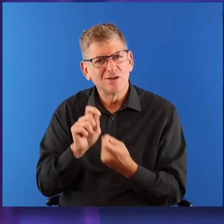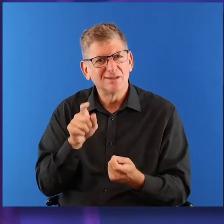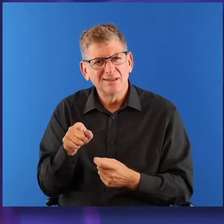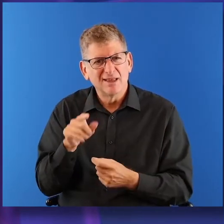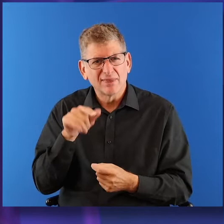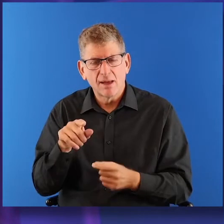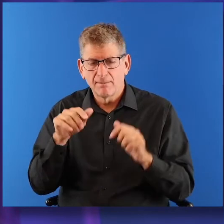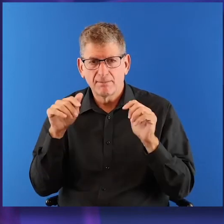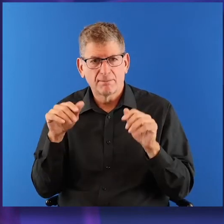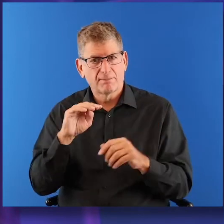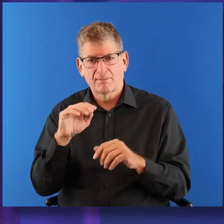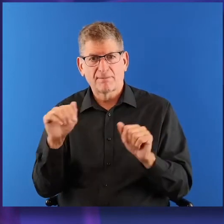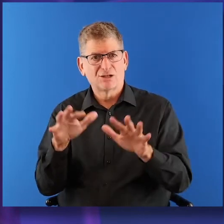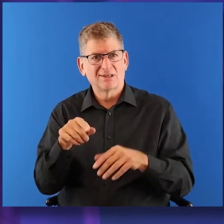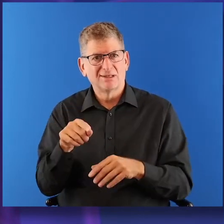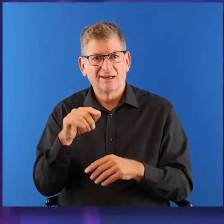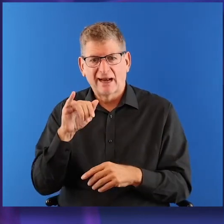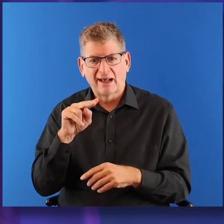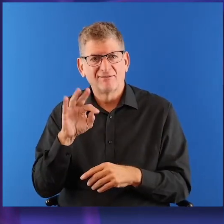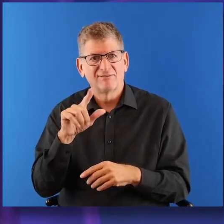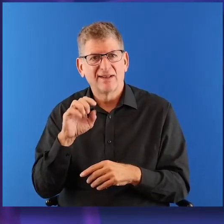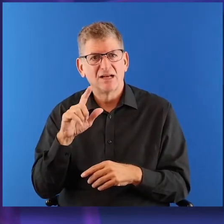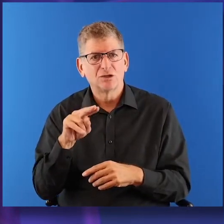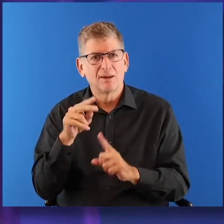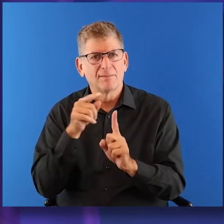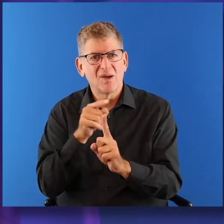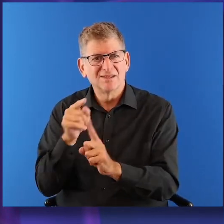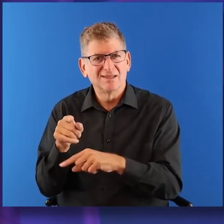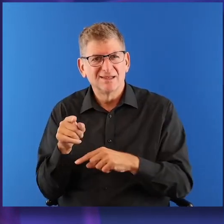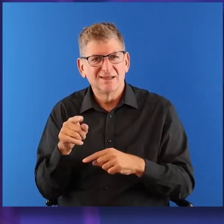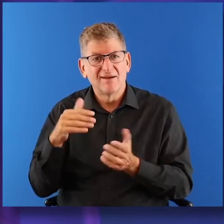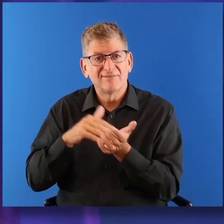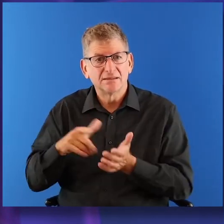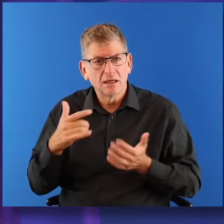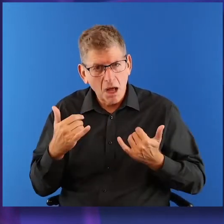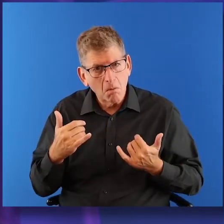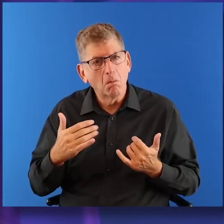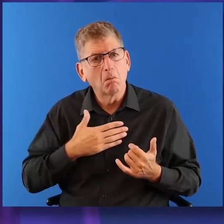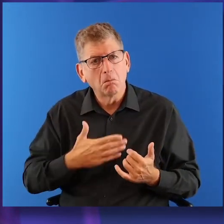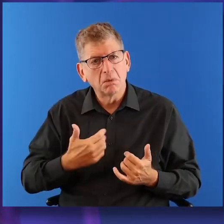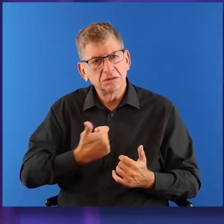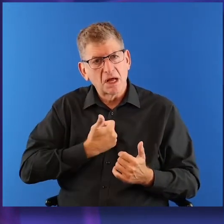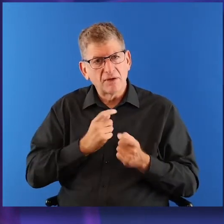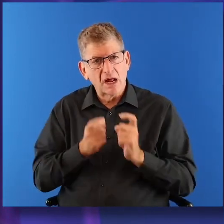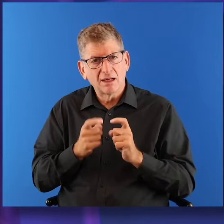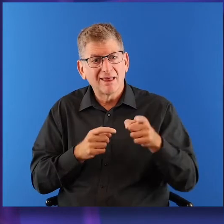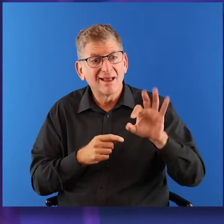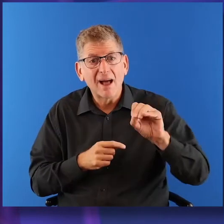Physicians were willing to self-edit that 90 percent level. Fast-forward to today, we've got 65 percent of the physicians in